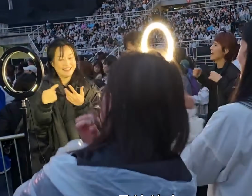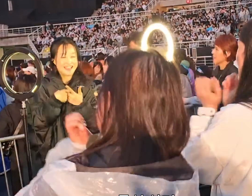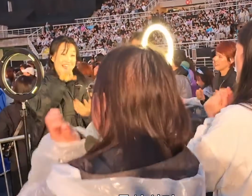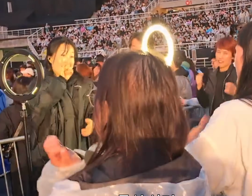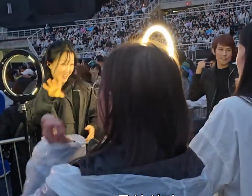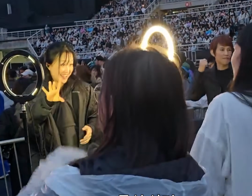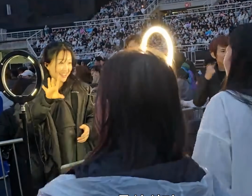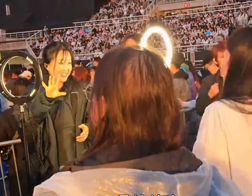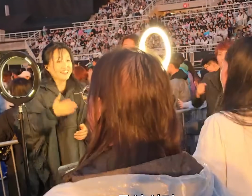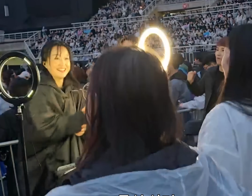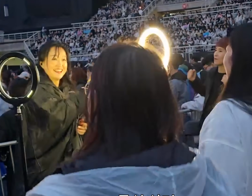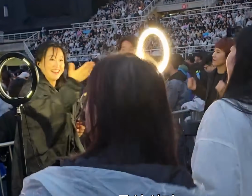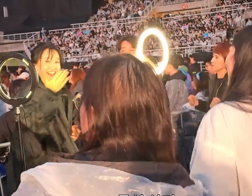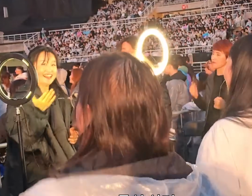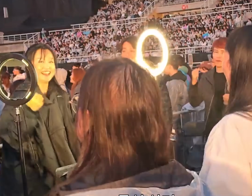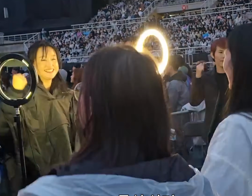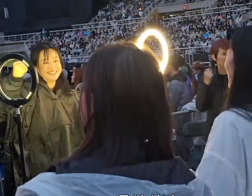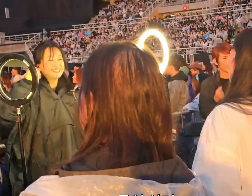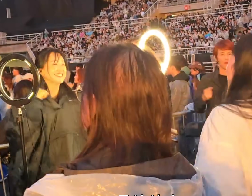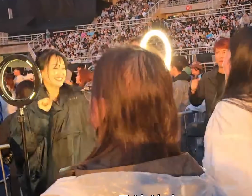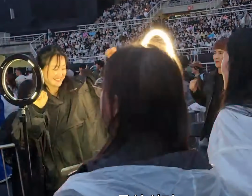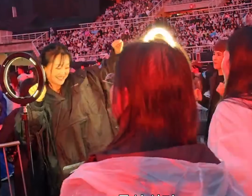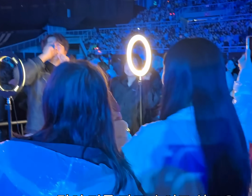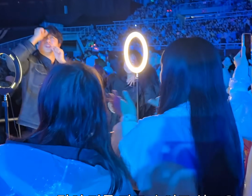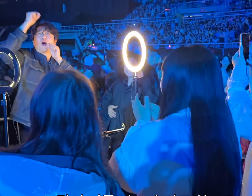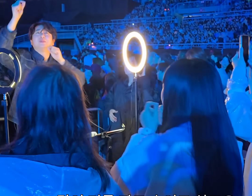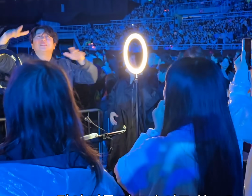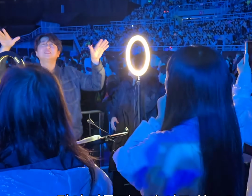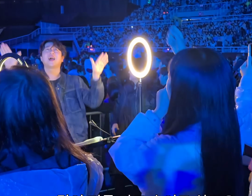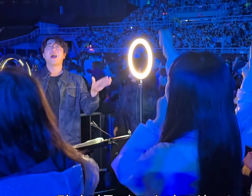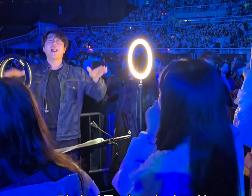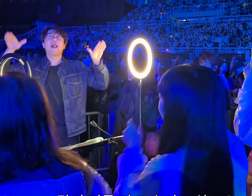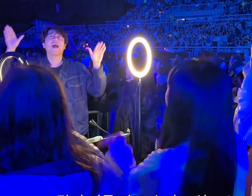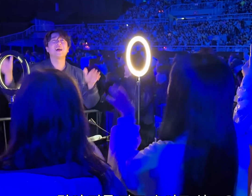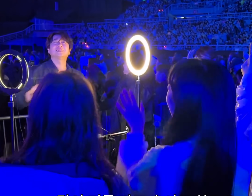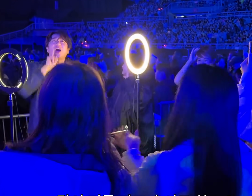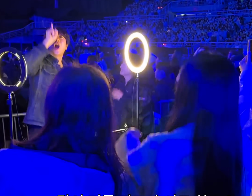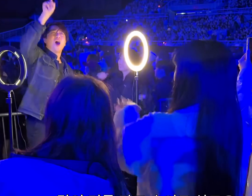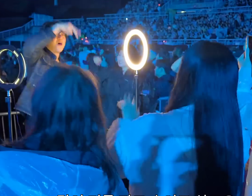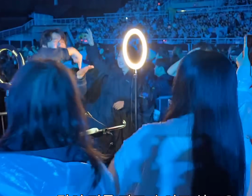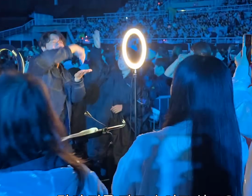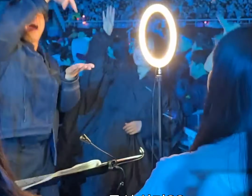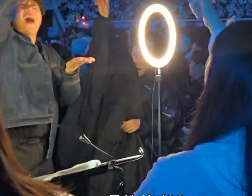Save my body. Swaying to the rhythm and waving my hands along.